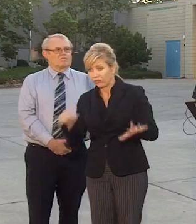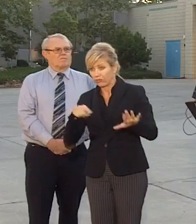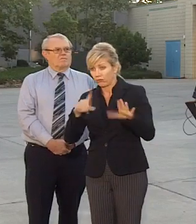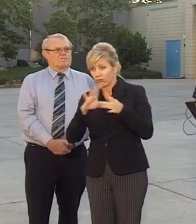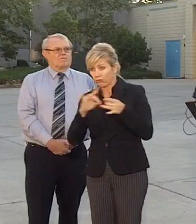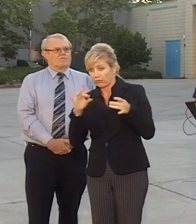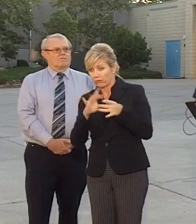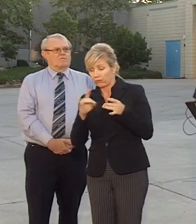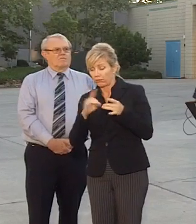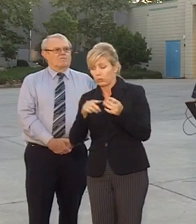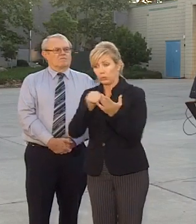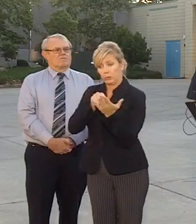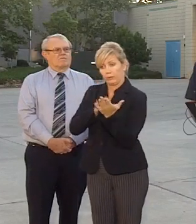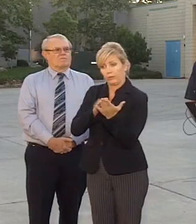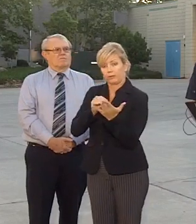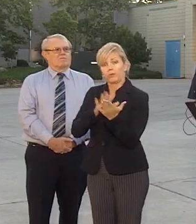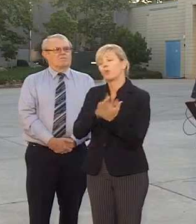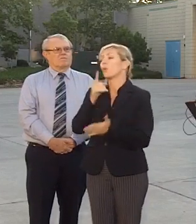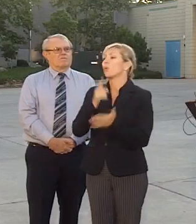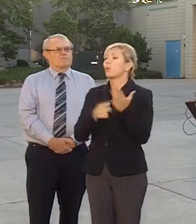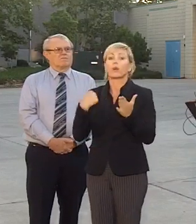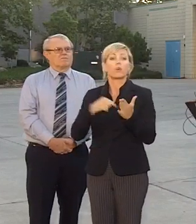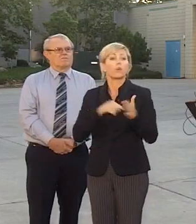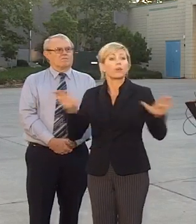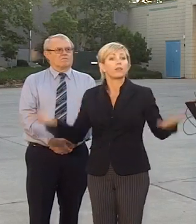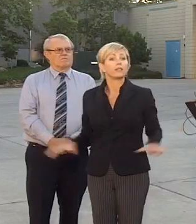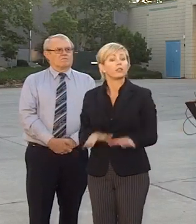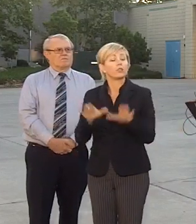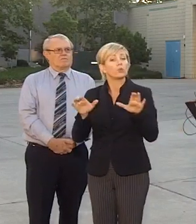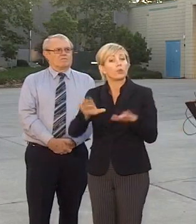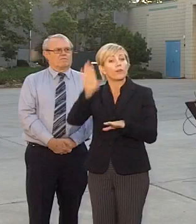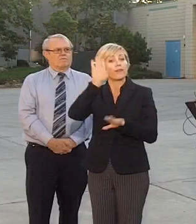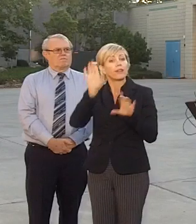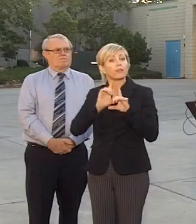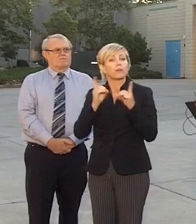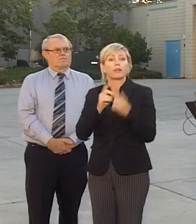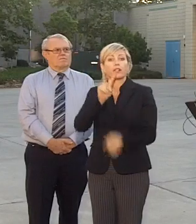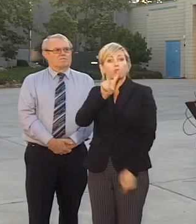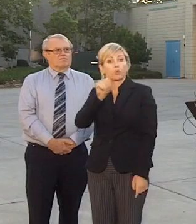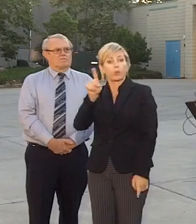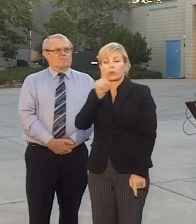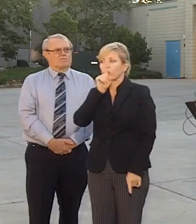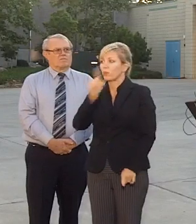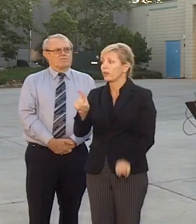what we do in the fire service and to m1 is a great service that helps us in these type